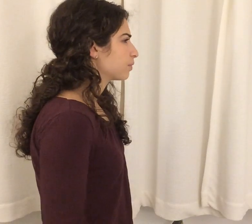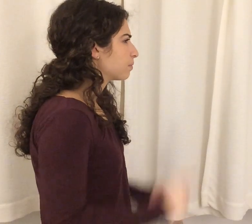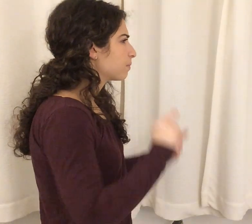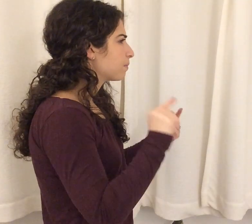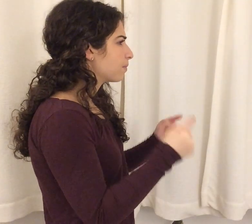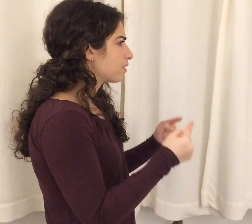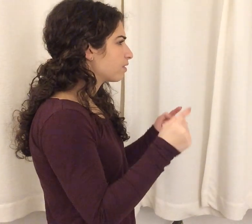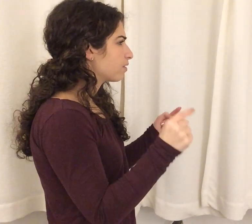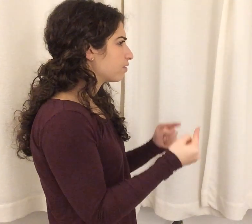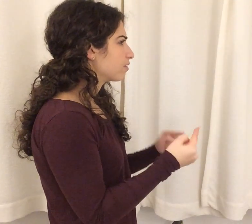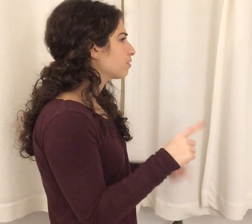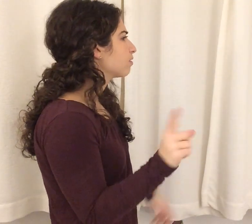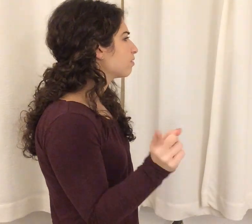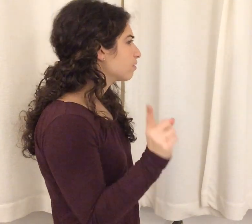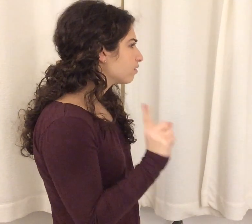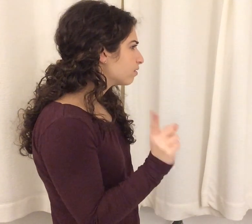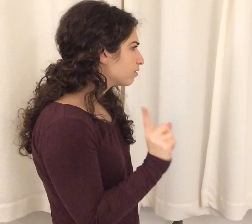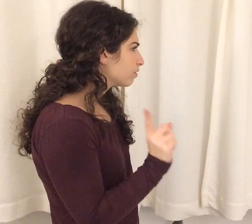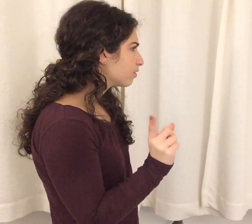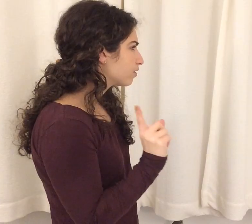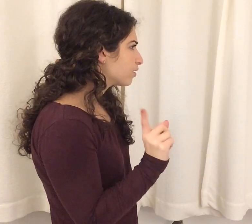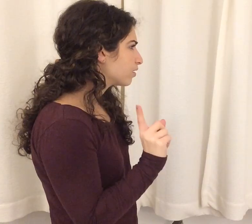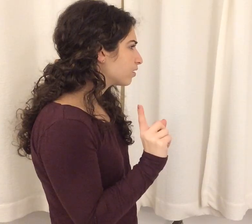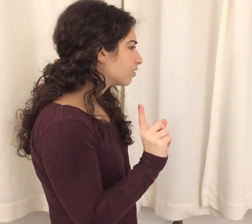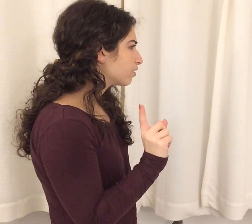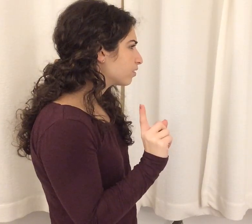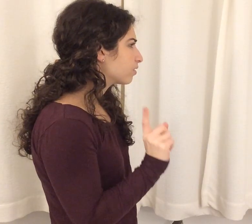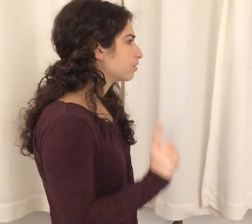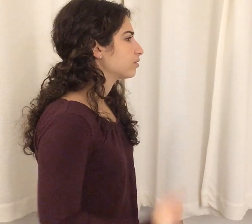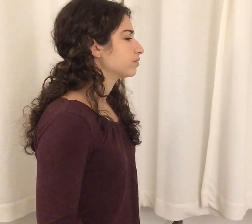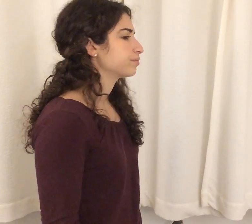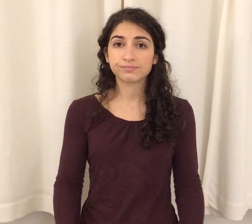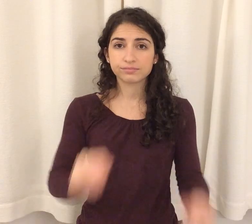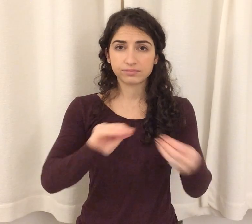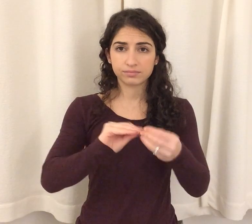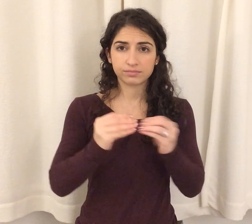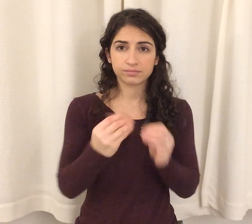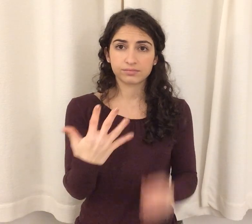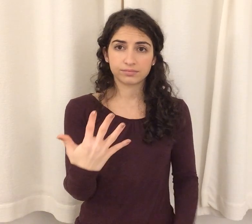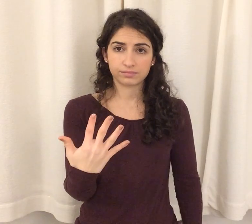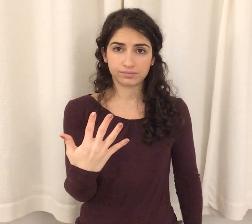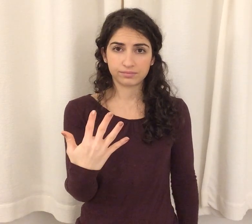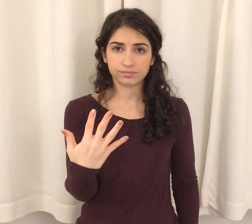That'd mean: Where do you feel pain?